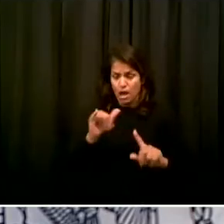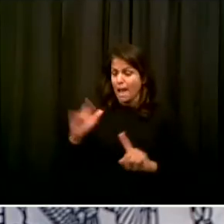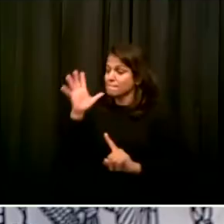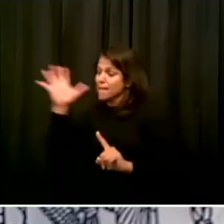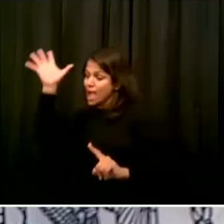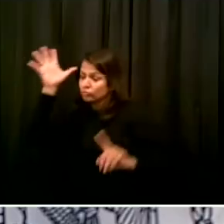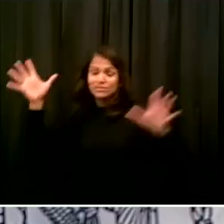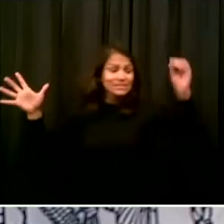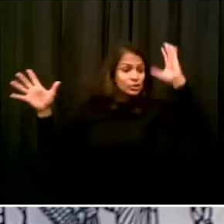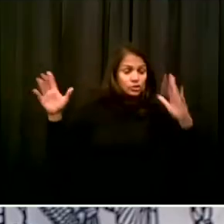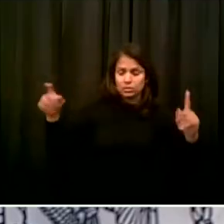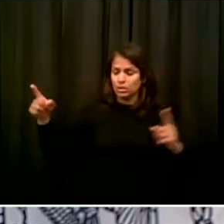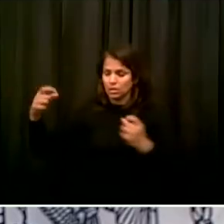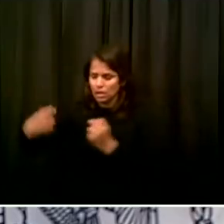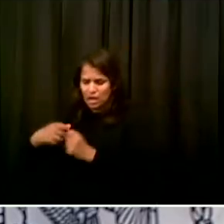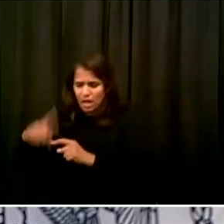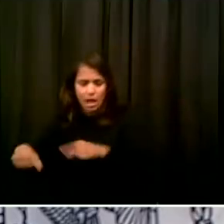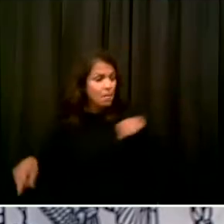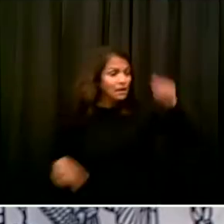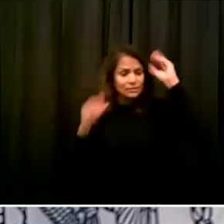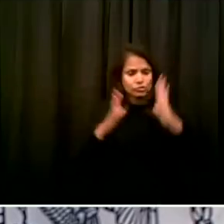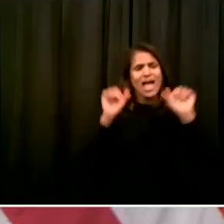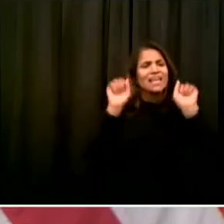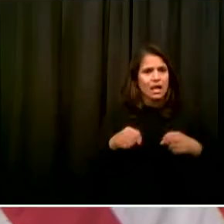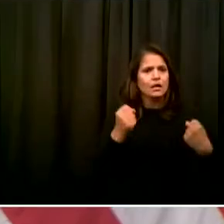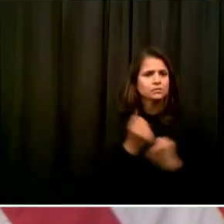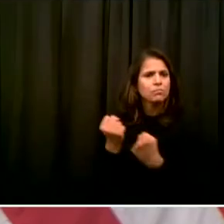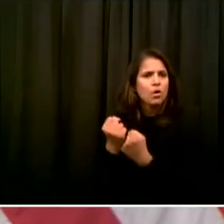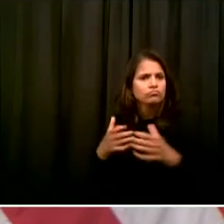EDUCATOR. TO THE SPECIFICS OF HOW